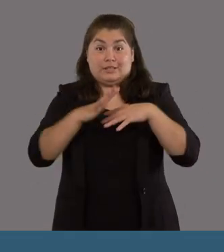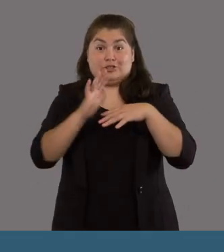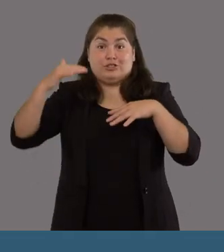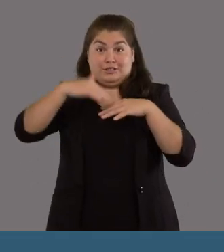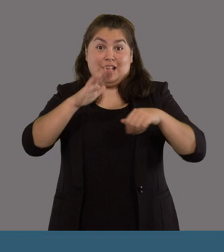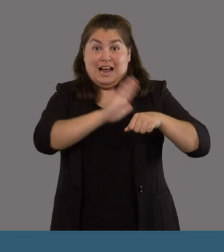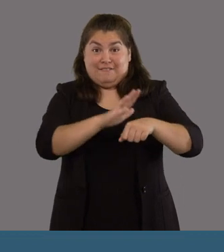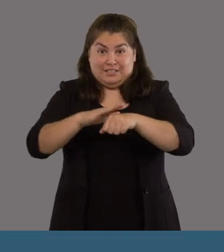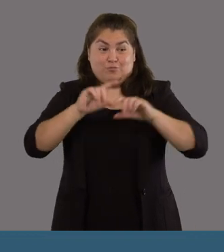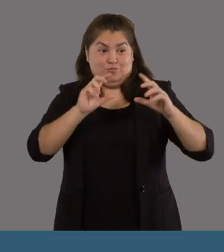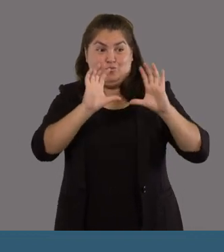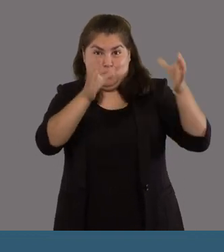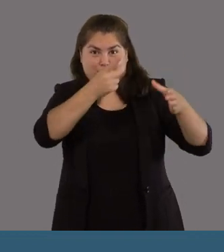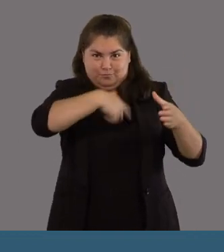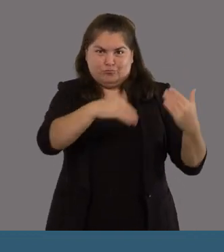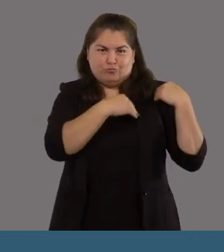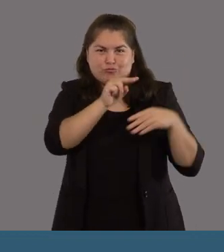The Indigenous advisory circle oversaw the